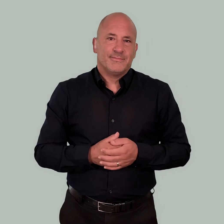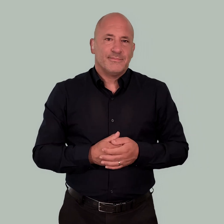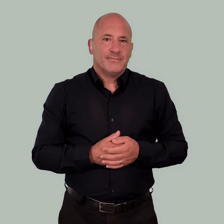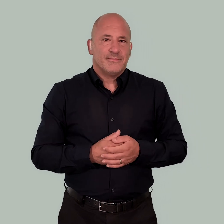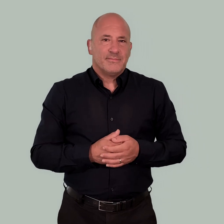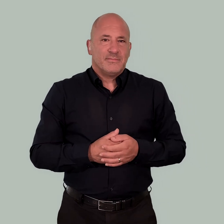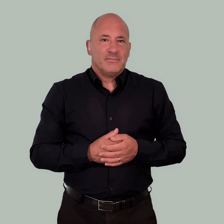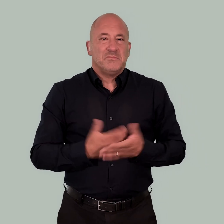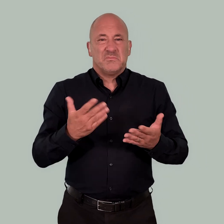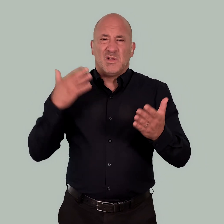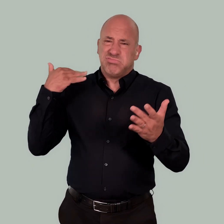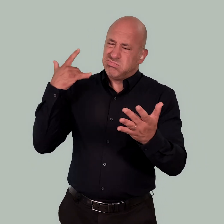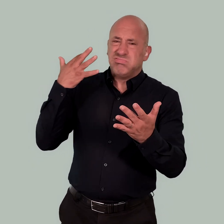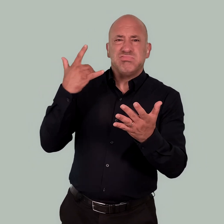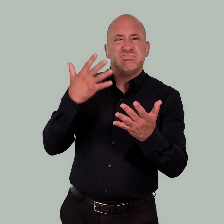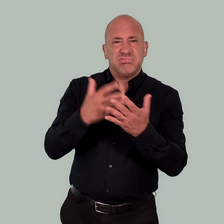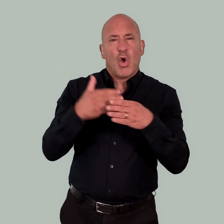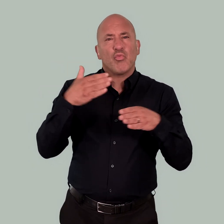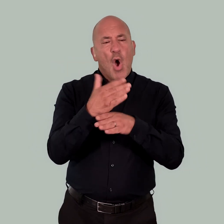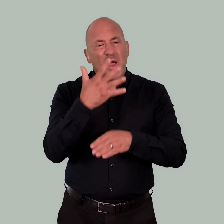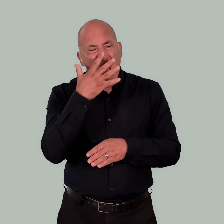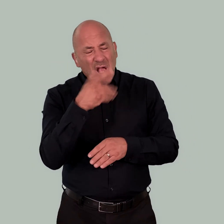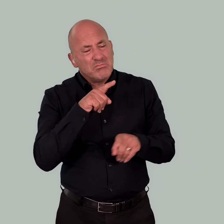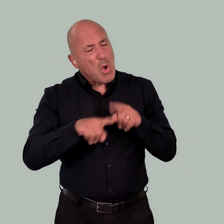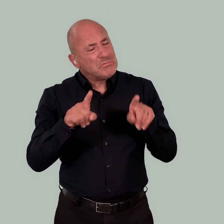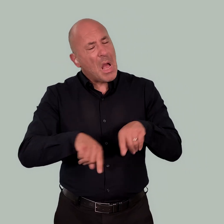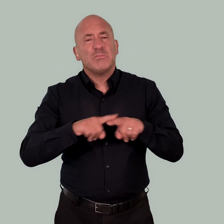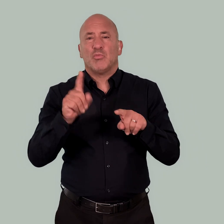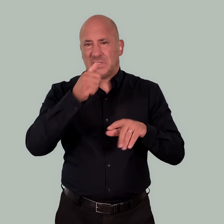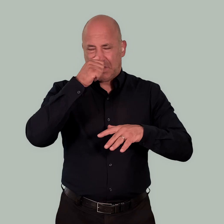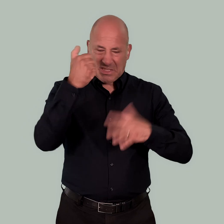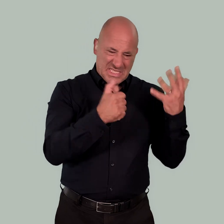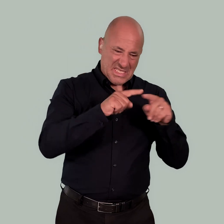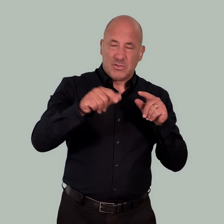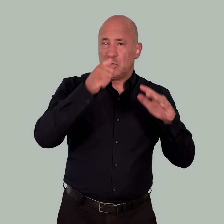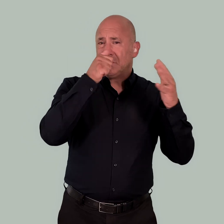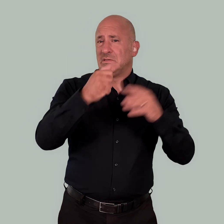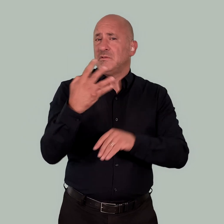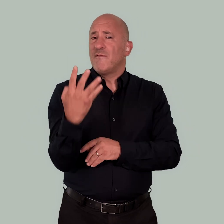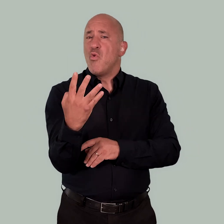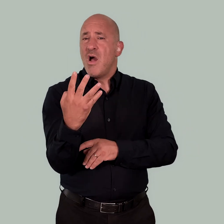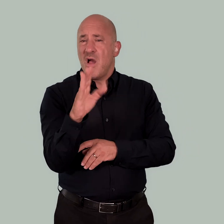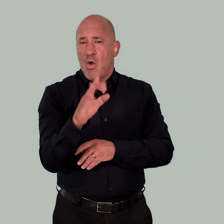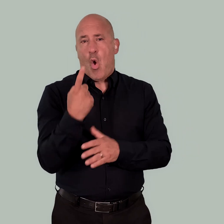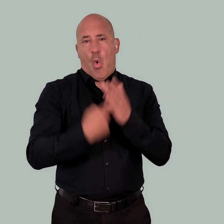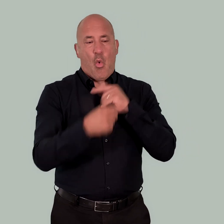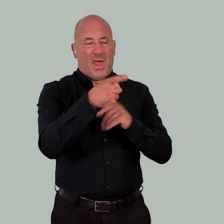Working age has been defined as 16-64 years,